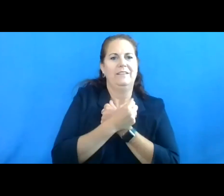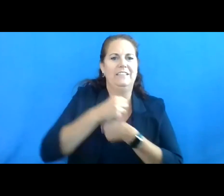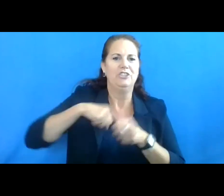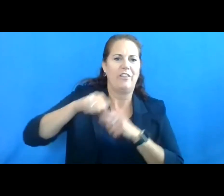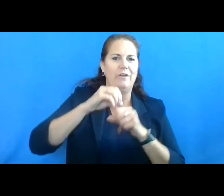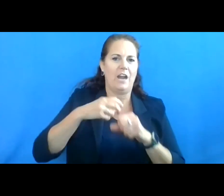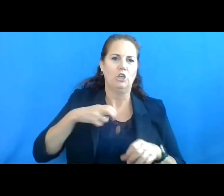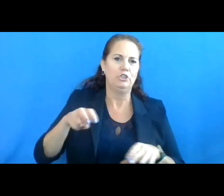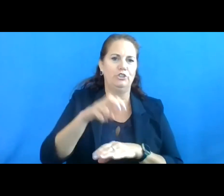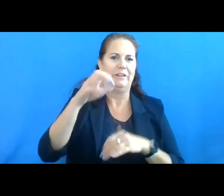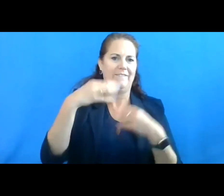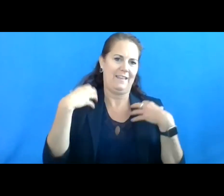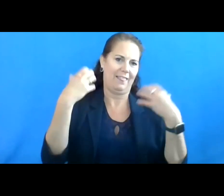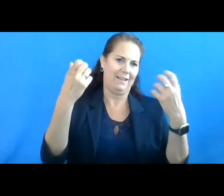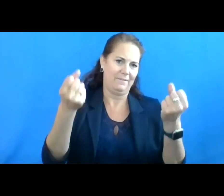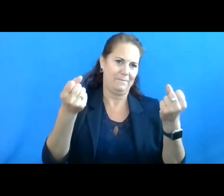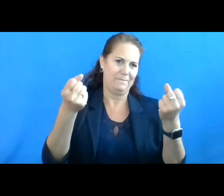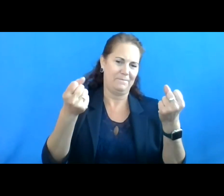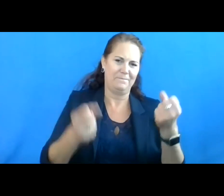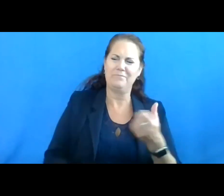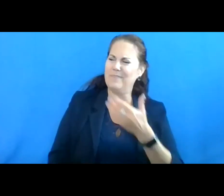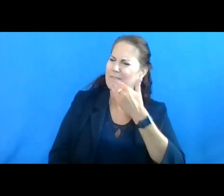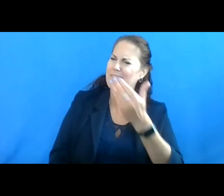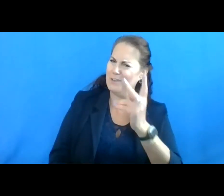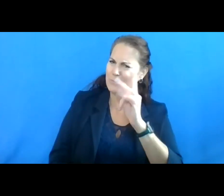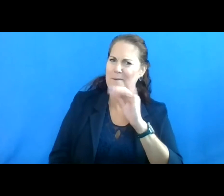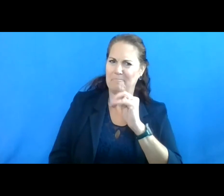Patricia June Vickers: Thank you. Thanks Kim.